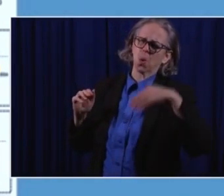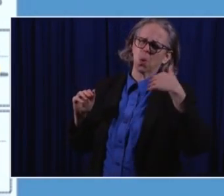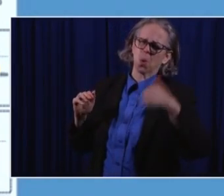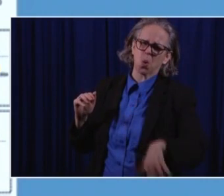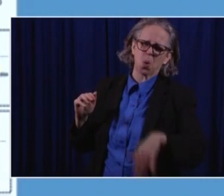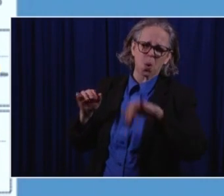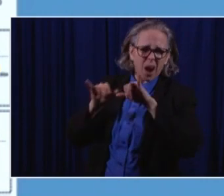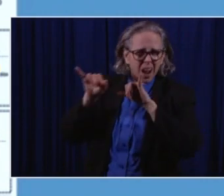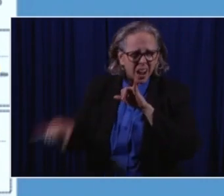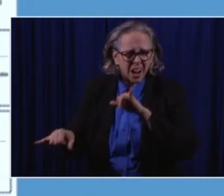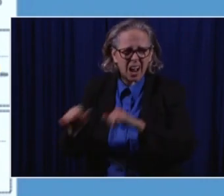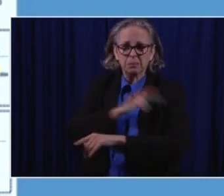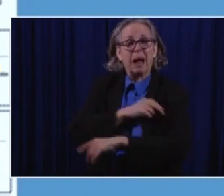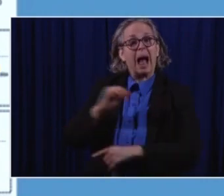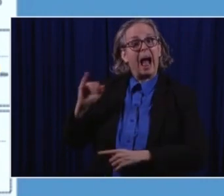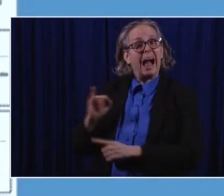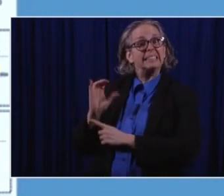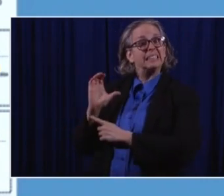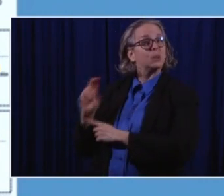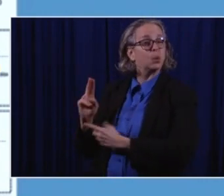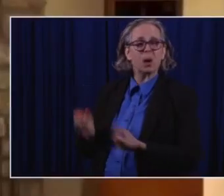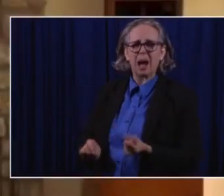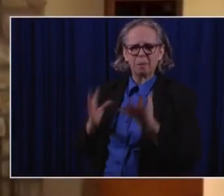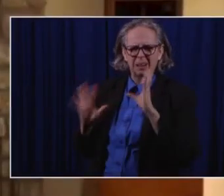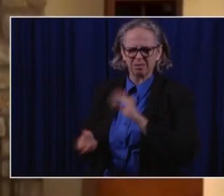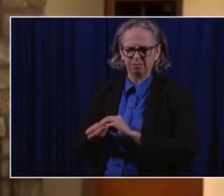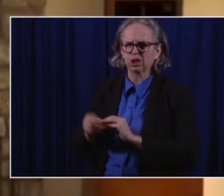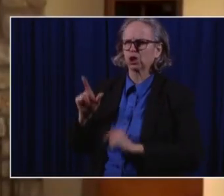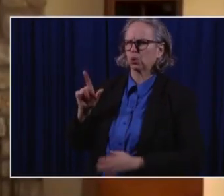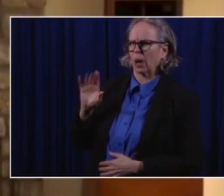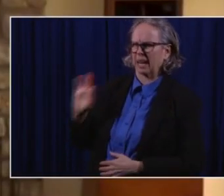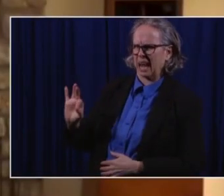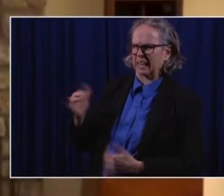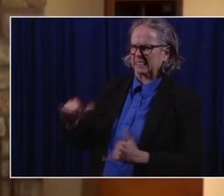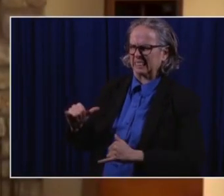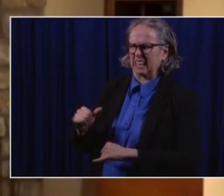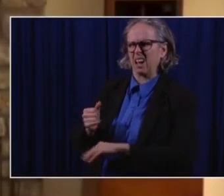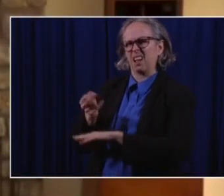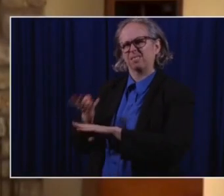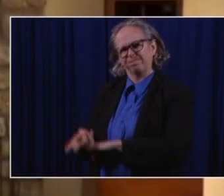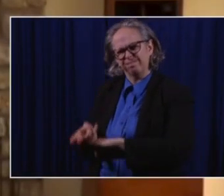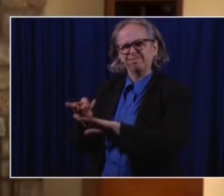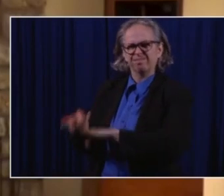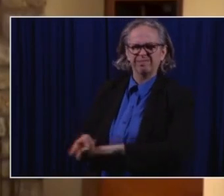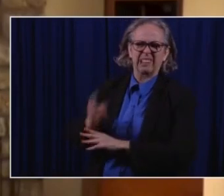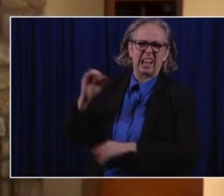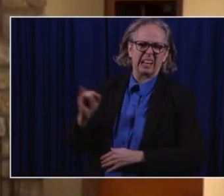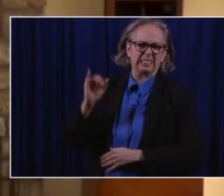to trend. Trend upwards deaths are an I a. Hospitalization 364 again this is higher certainly than